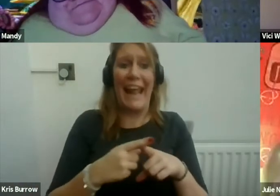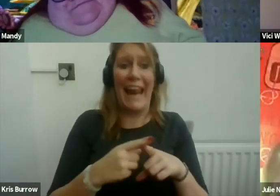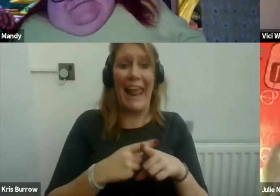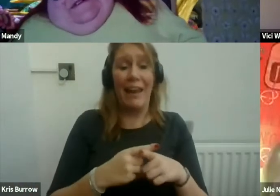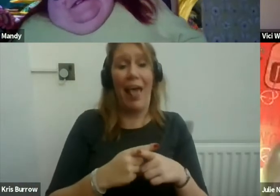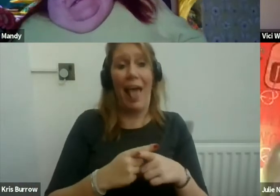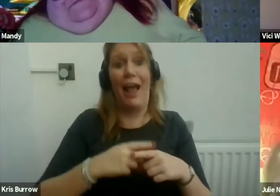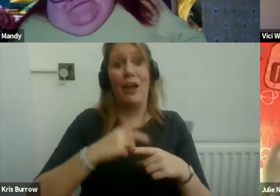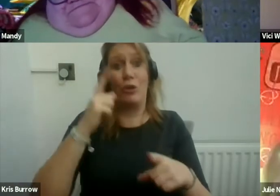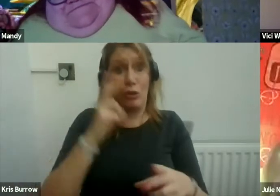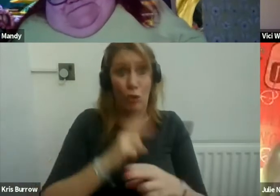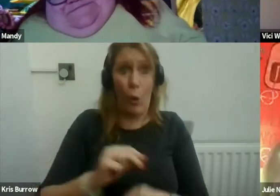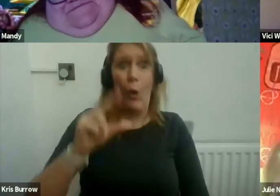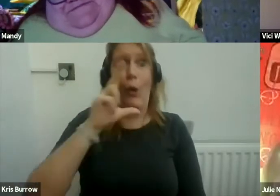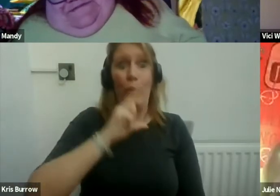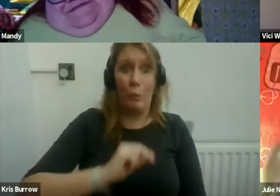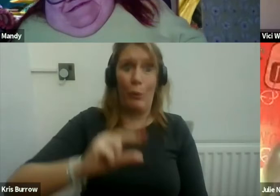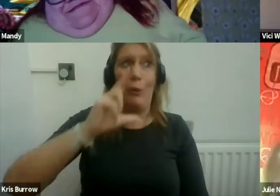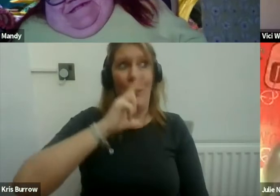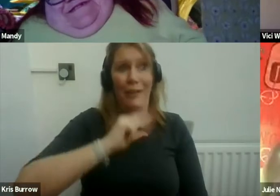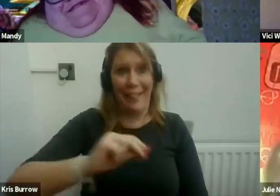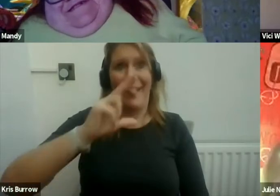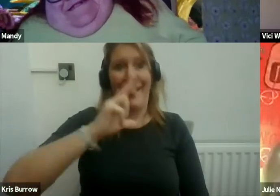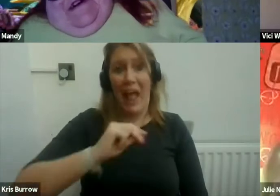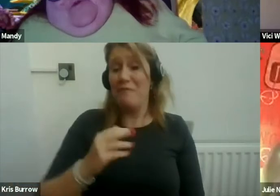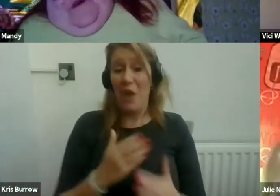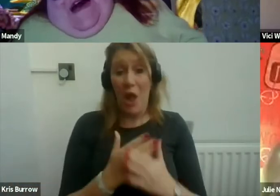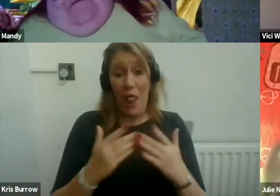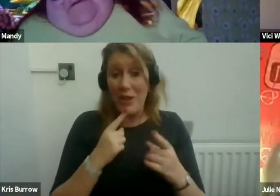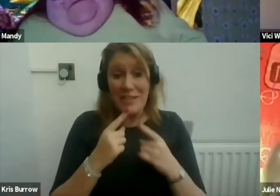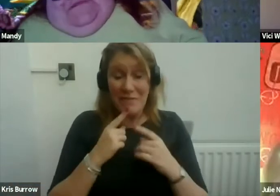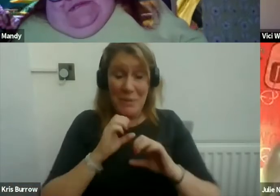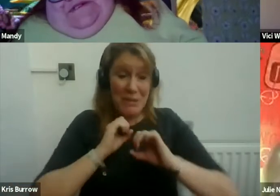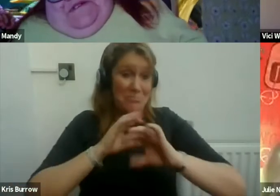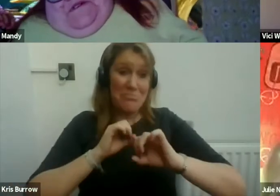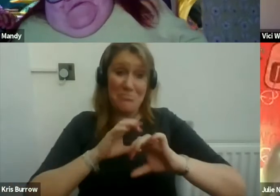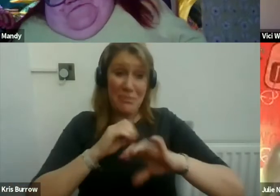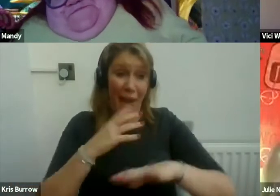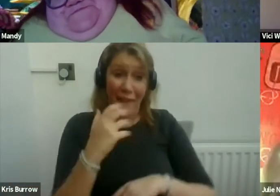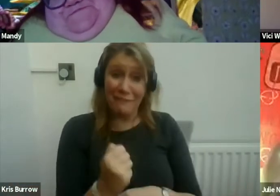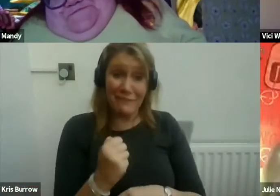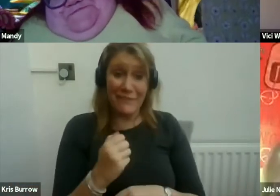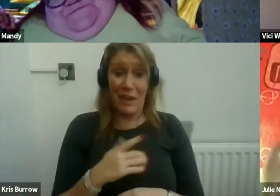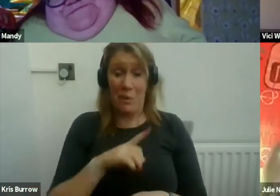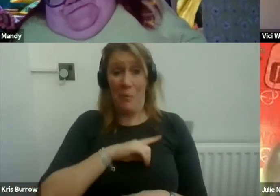We've got lots to talk about! We have. Disabled women in so many